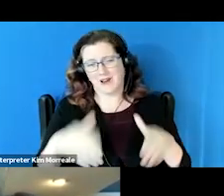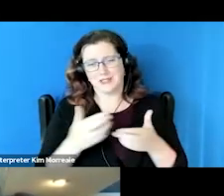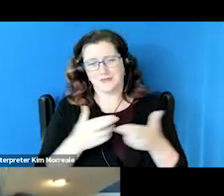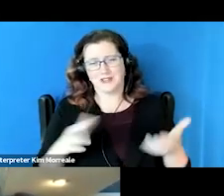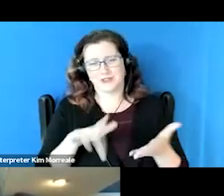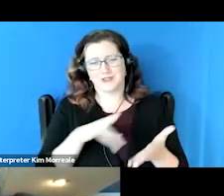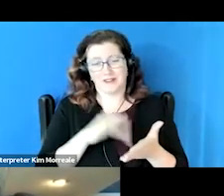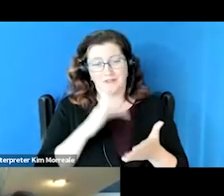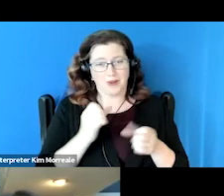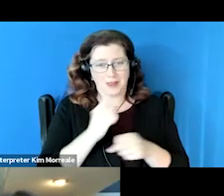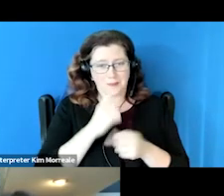thanks so much and have a great day.